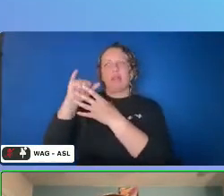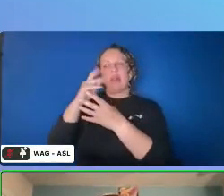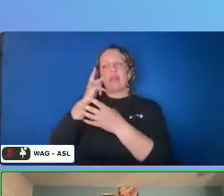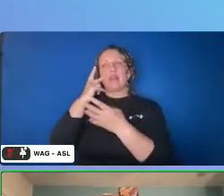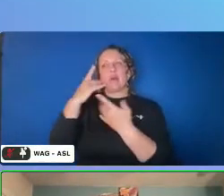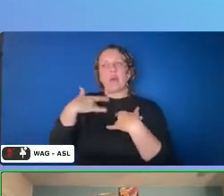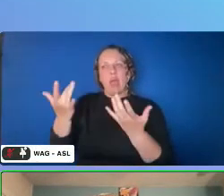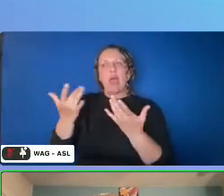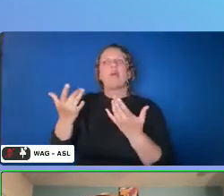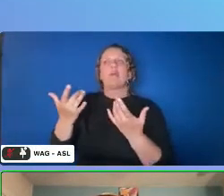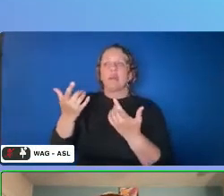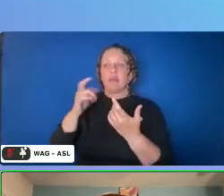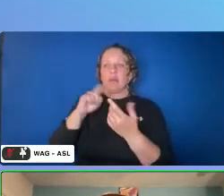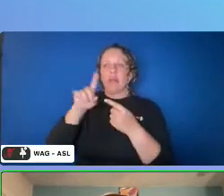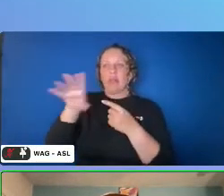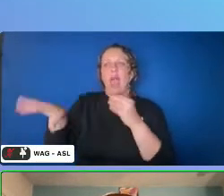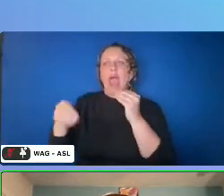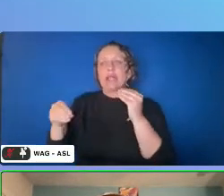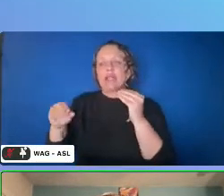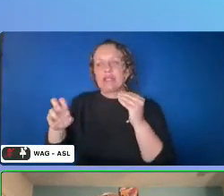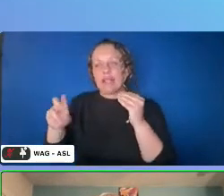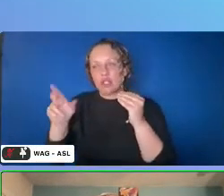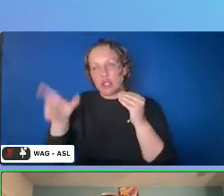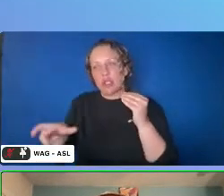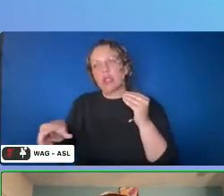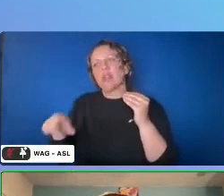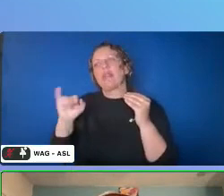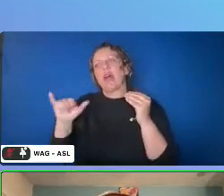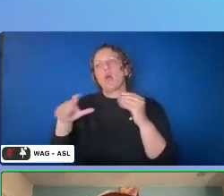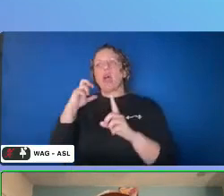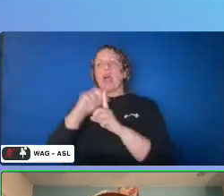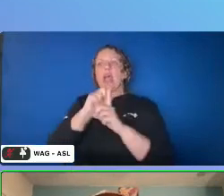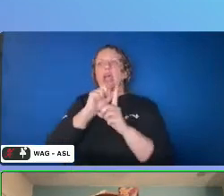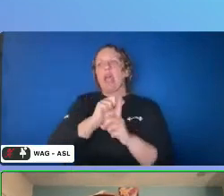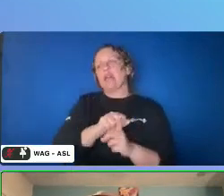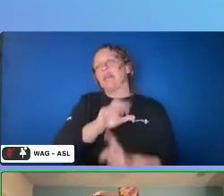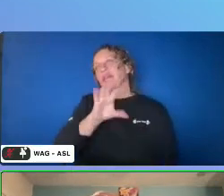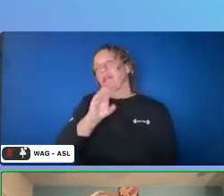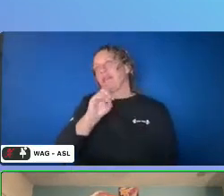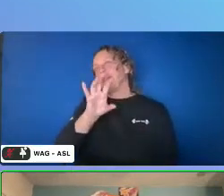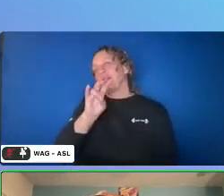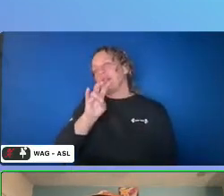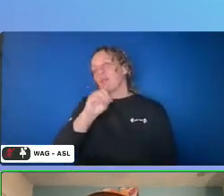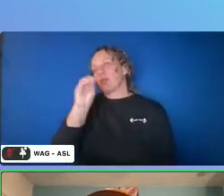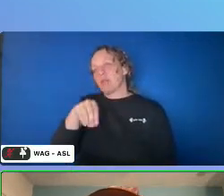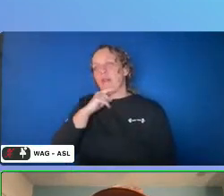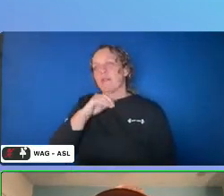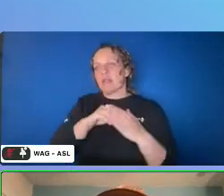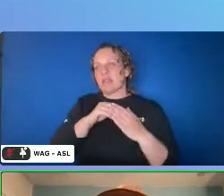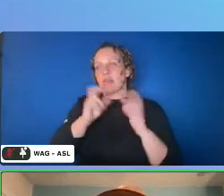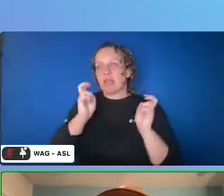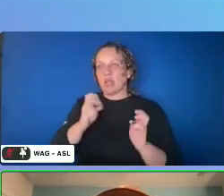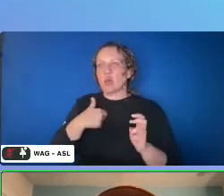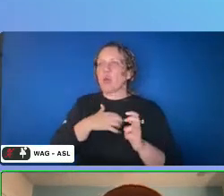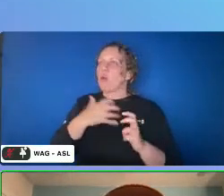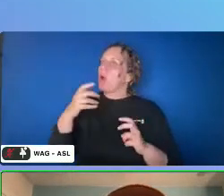that can on average or by volume catch 50-57% of our accessibility issues. We wanna take that a step further